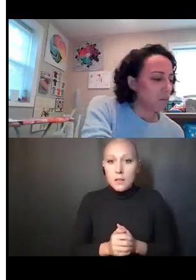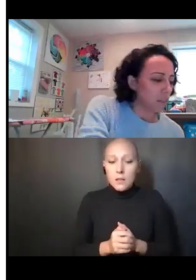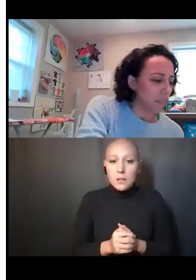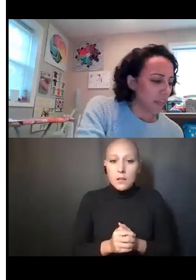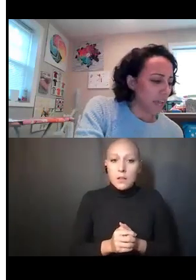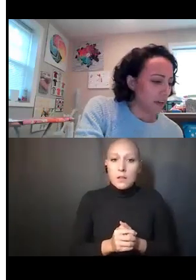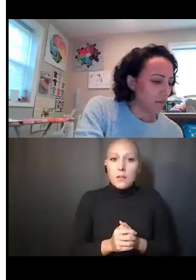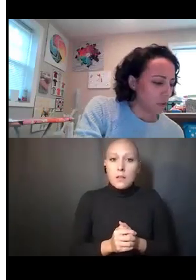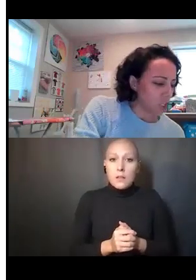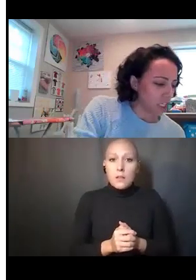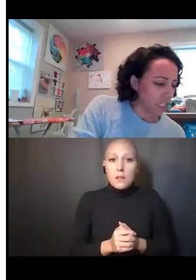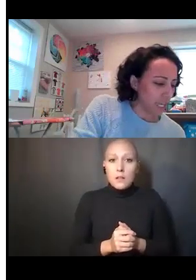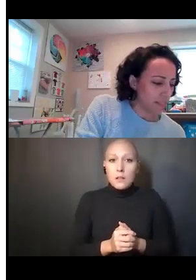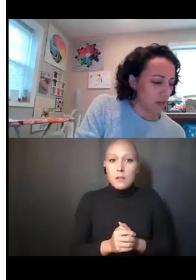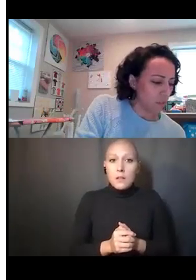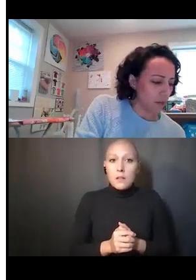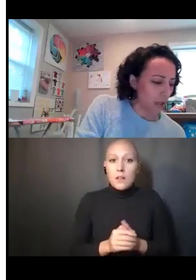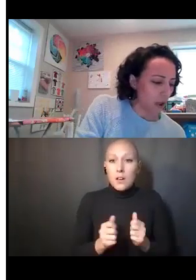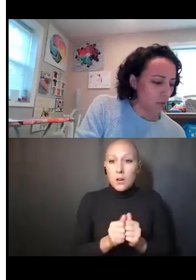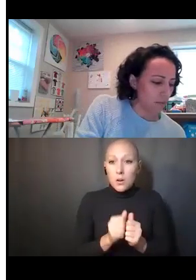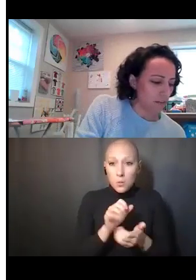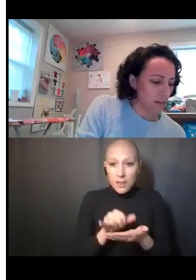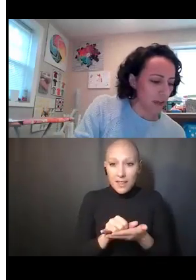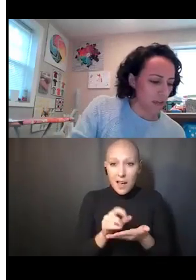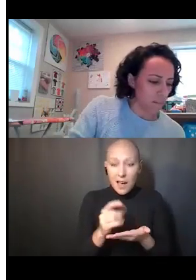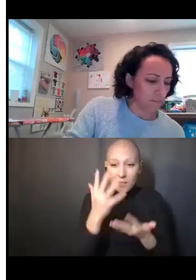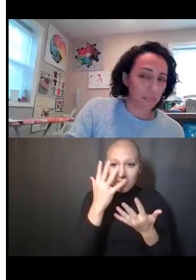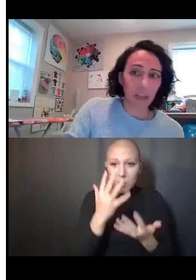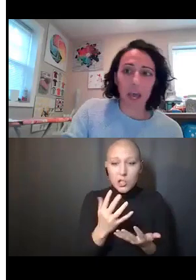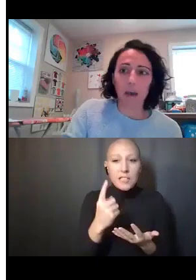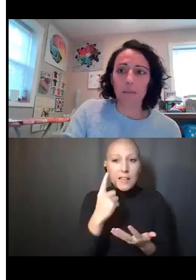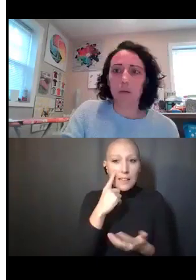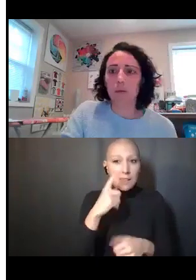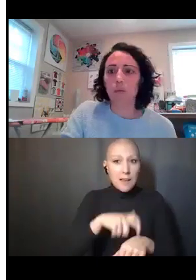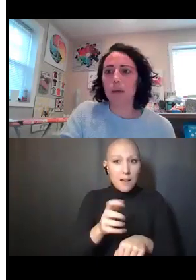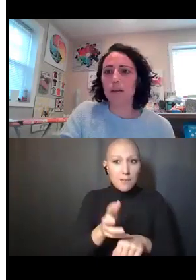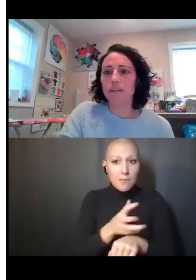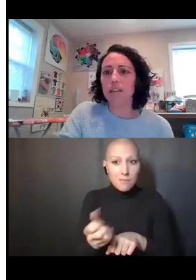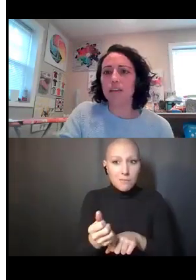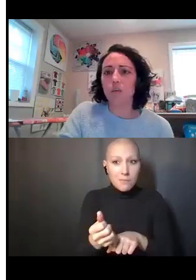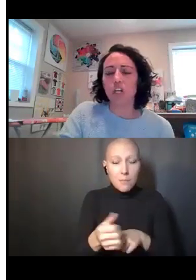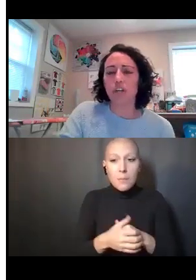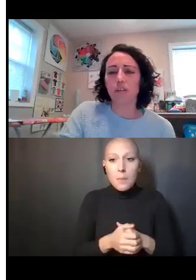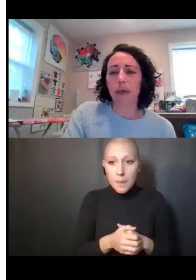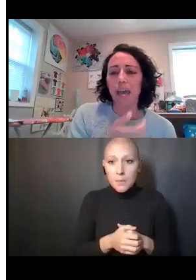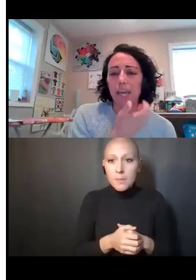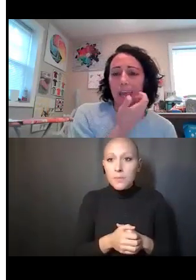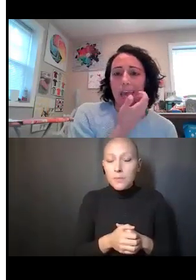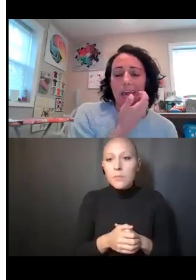And with that unfortunately I think we are out of time. But we will take these questions back,